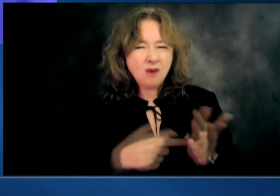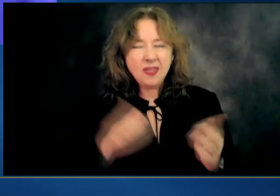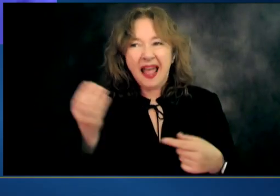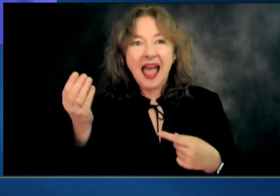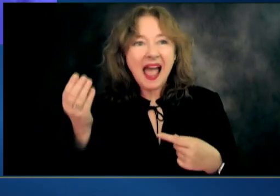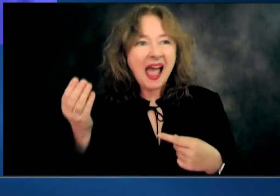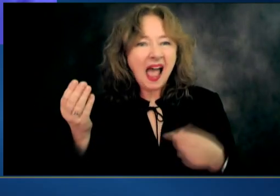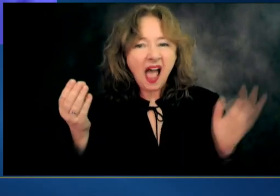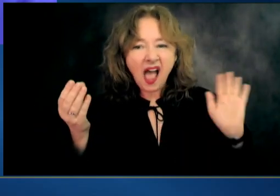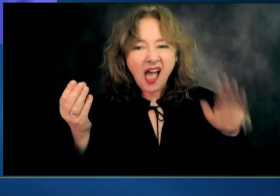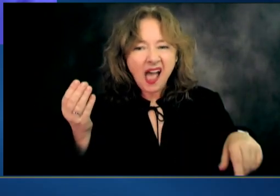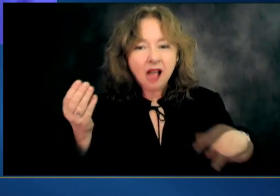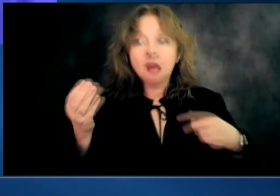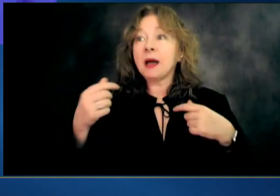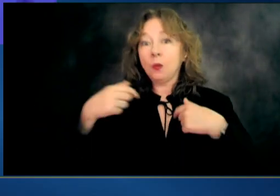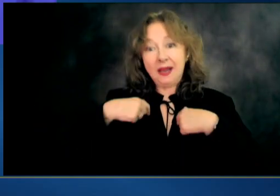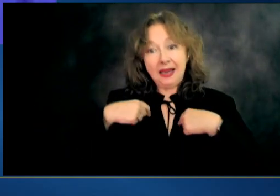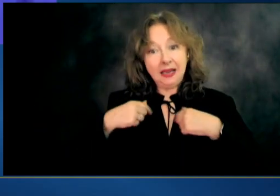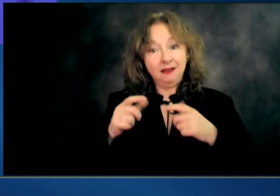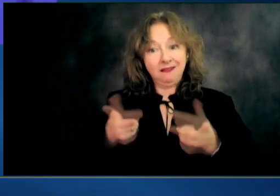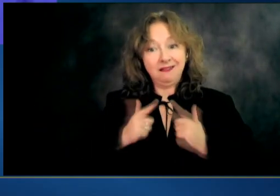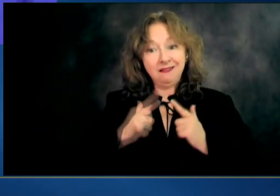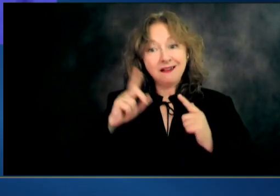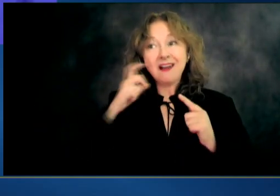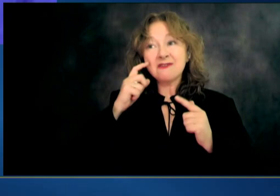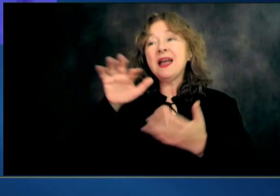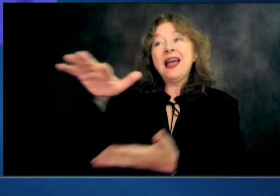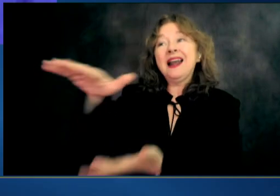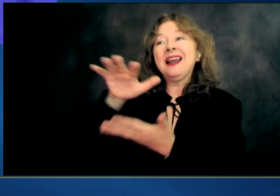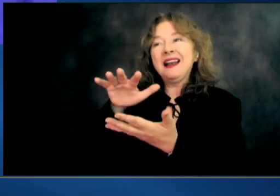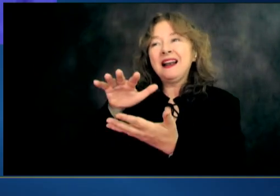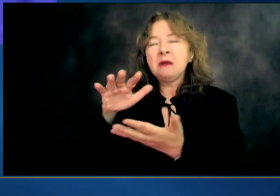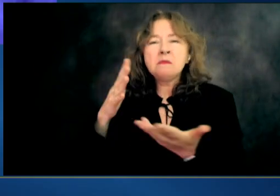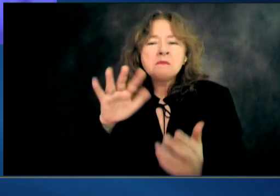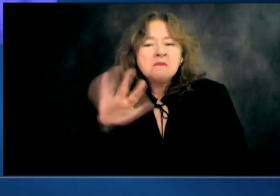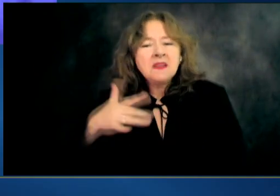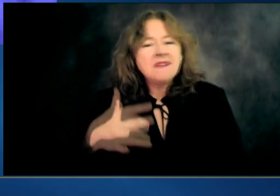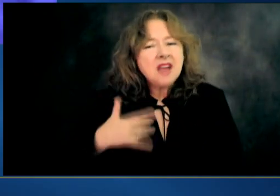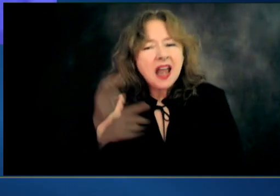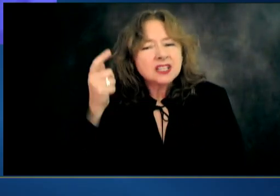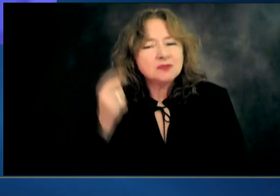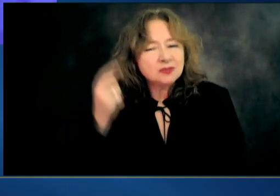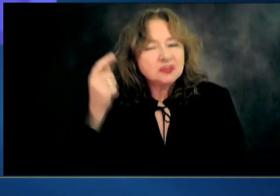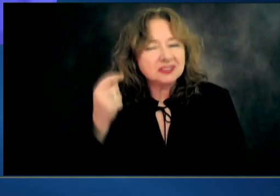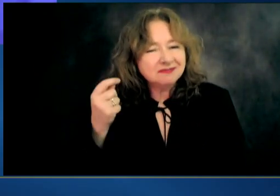we can buy a whole bunch of it. It's almost like a subscription model. We buy a lot of it,